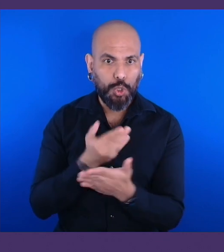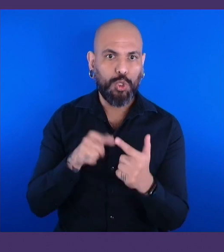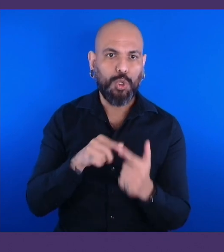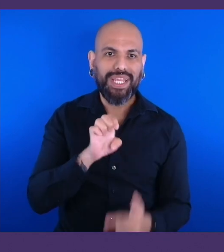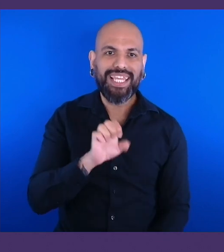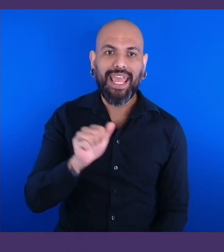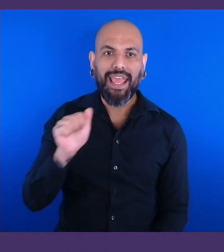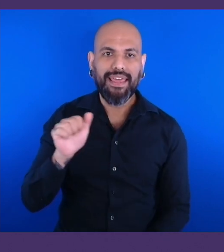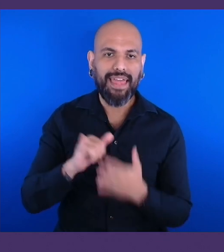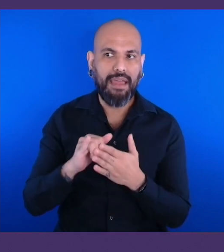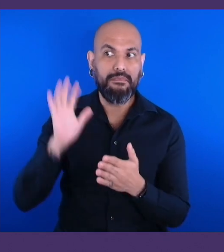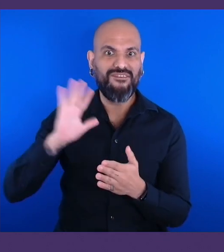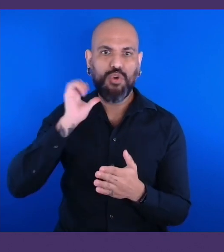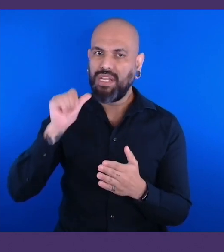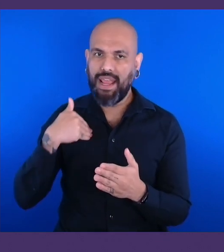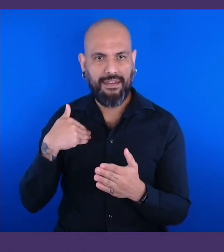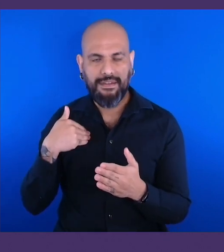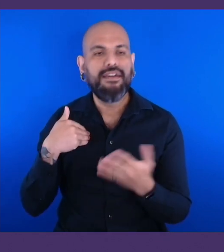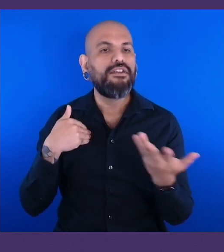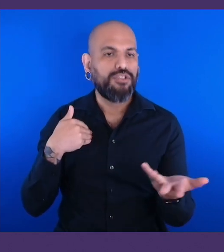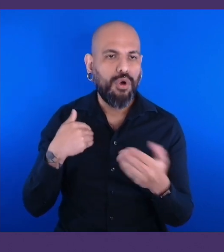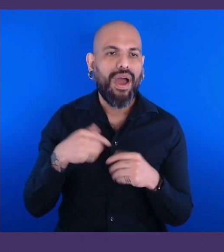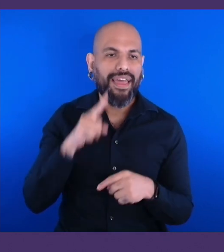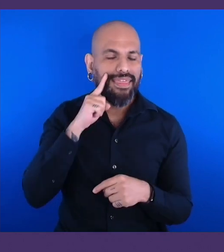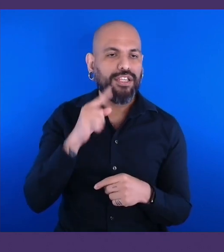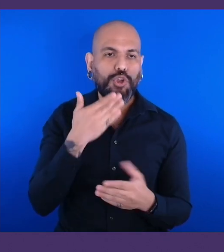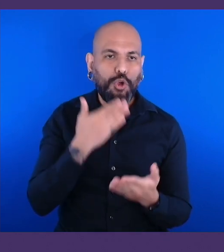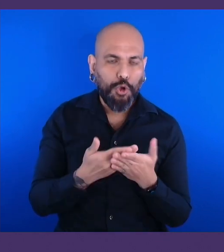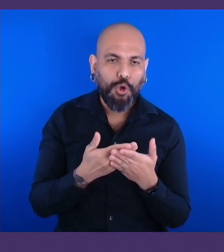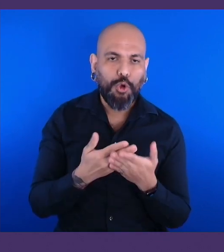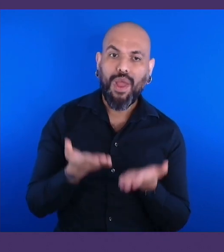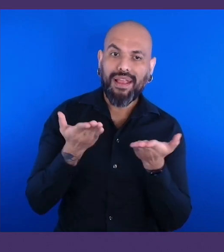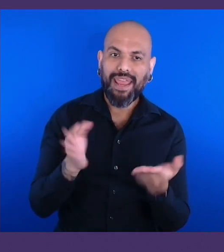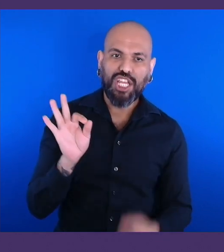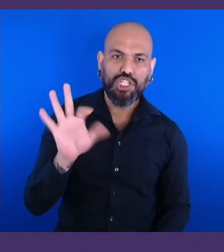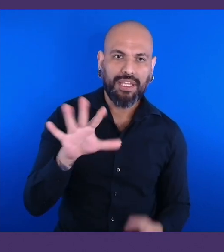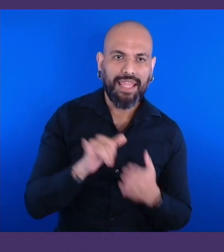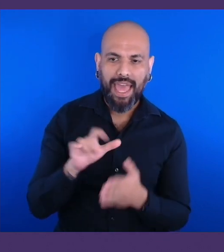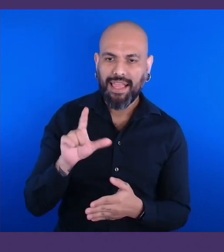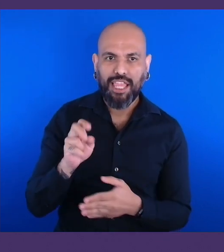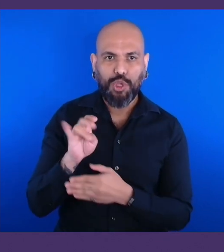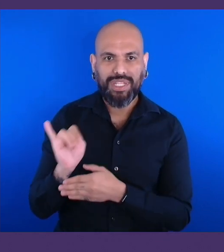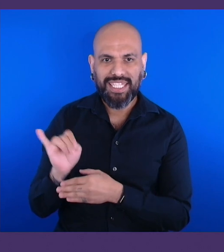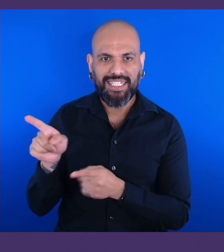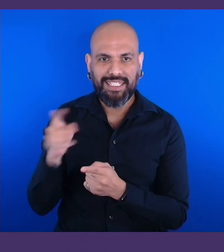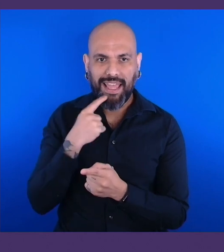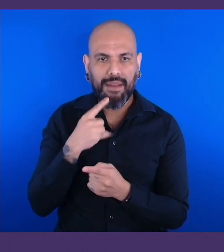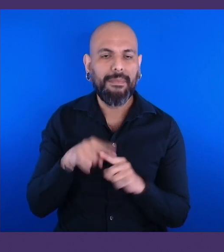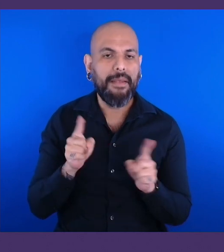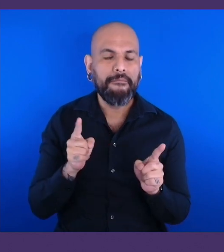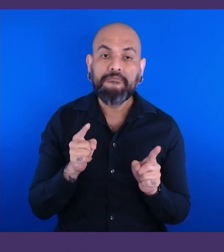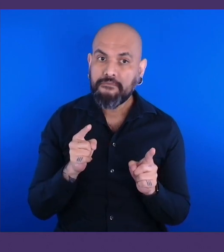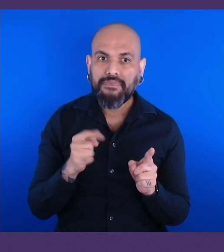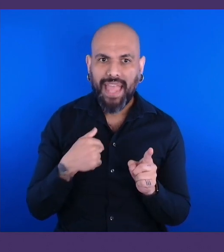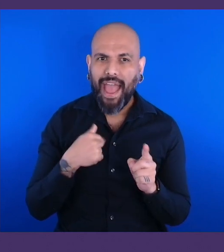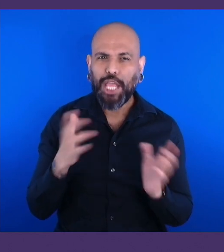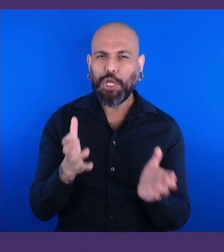So, I think it's a very good recommendation that Léonie said. But also, I would really encourage people to read the act